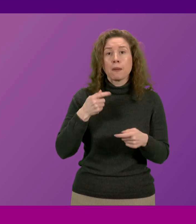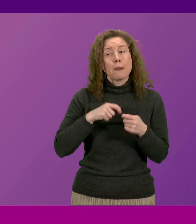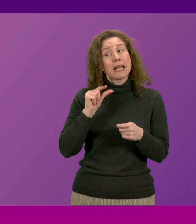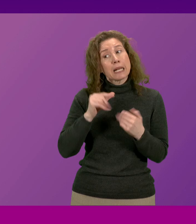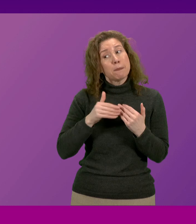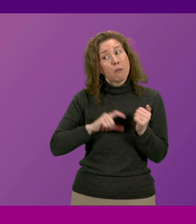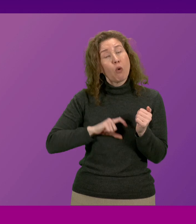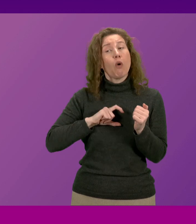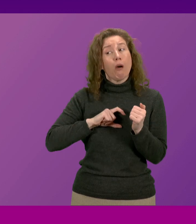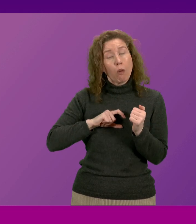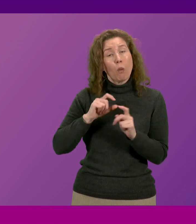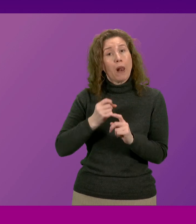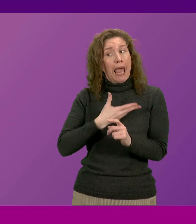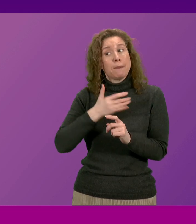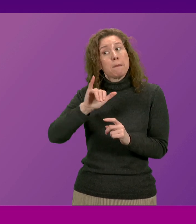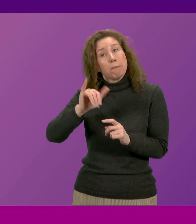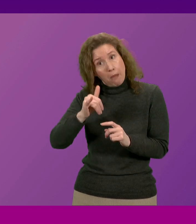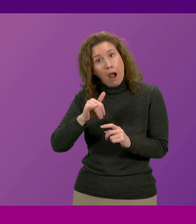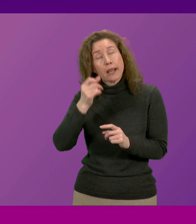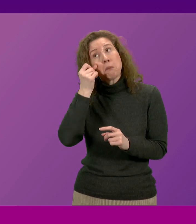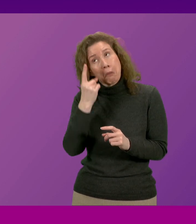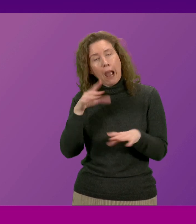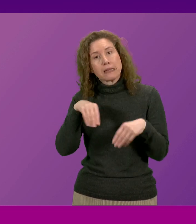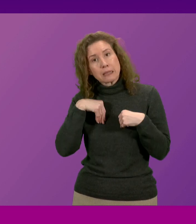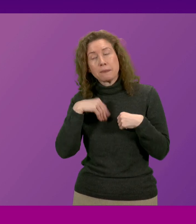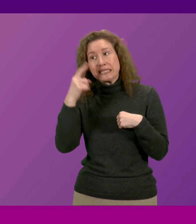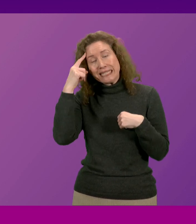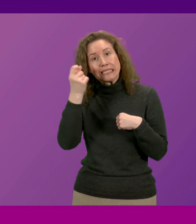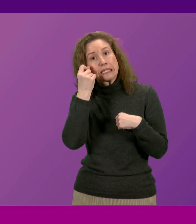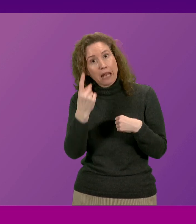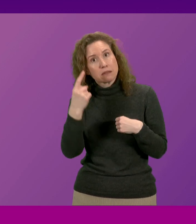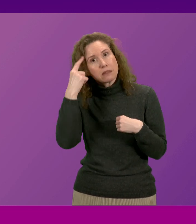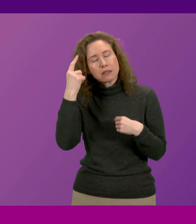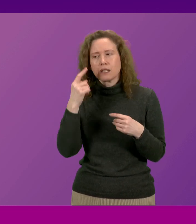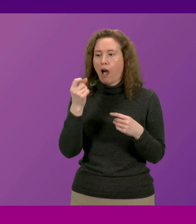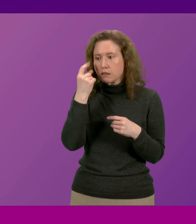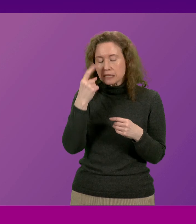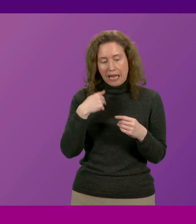that the Labour Party might actually see sense and might see that an investment has to be made